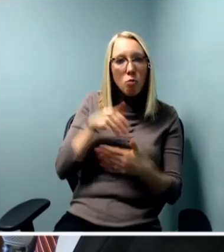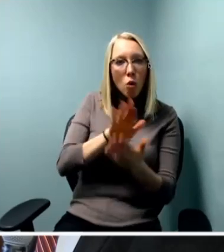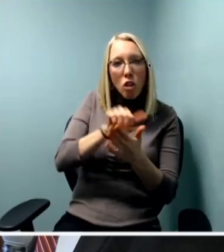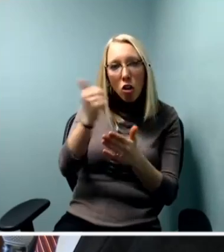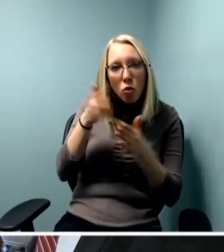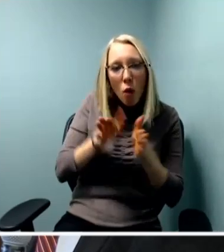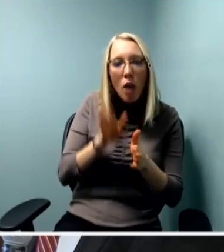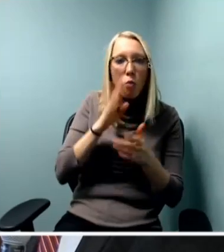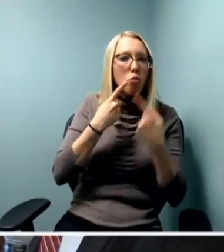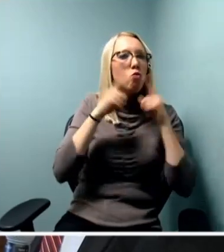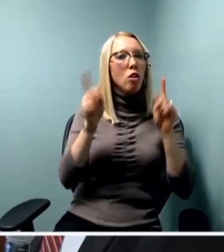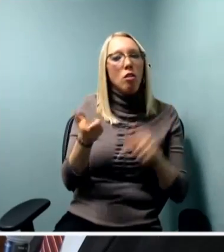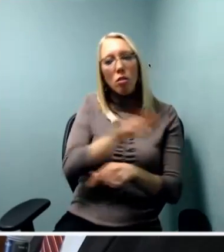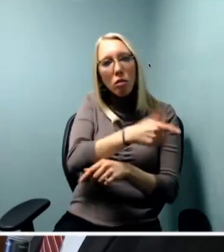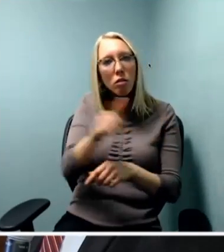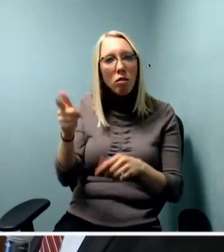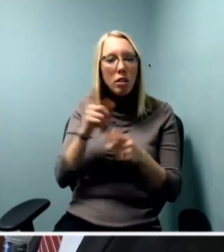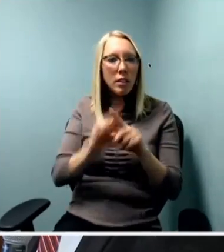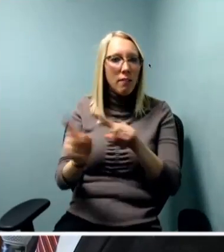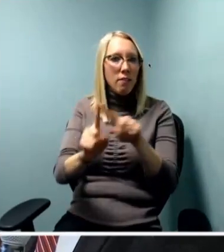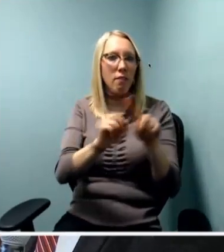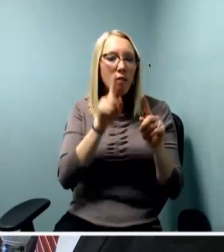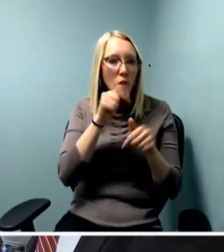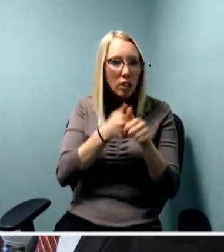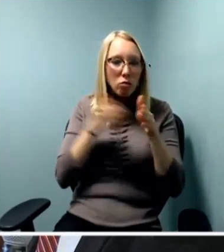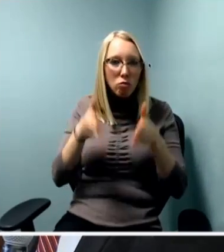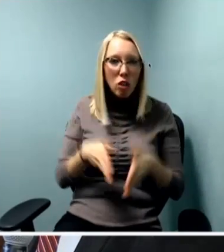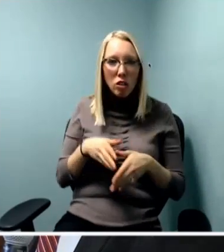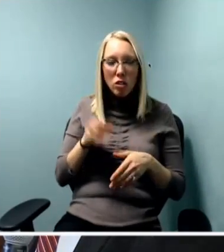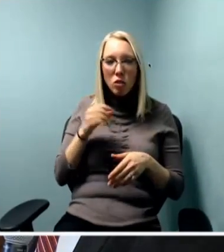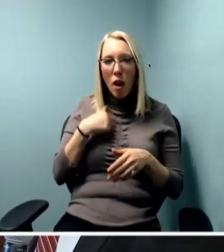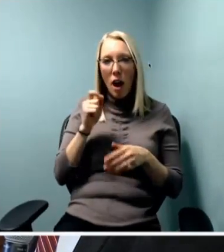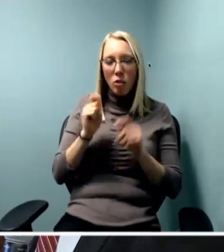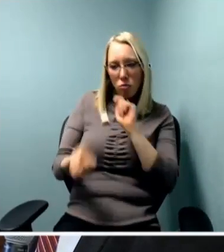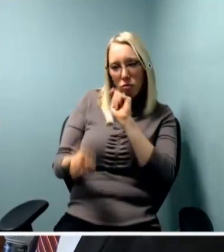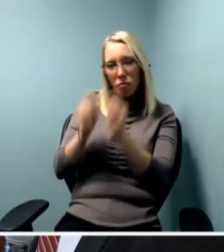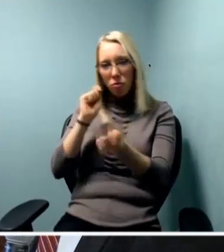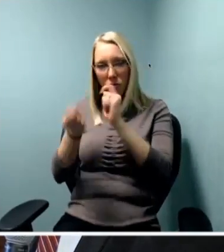informal, avant-garde, character work-- all the things I was hungry about,